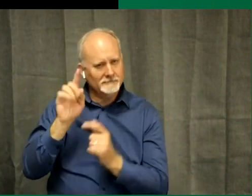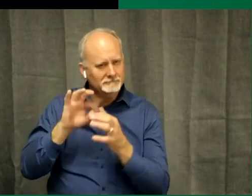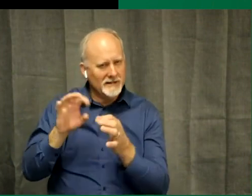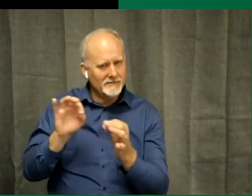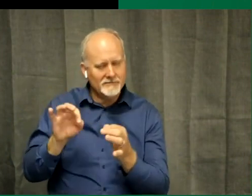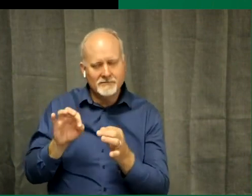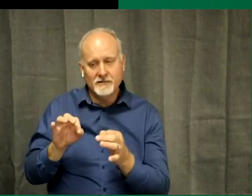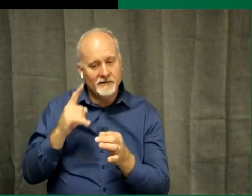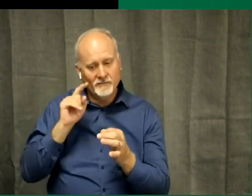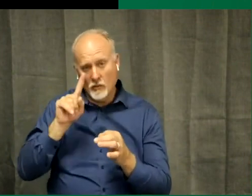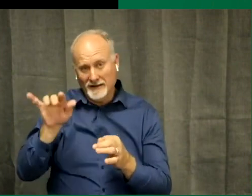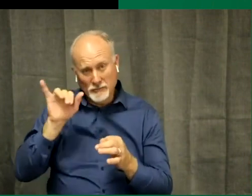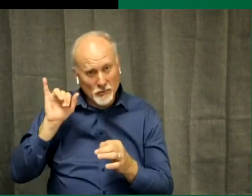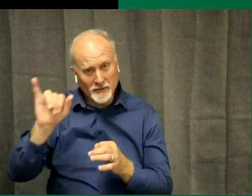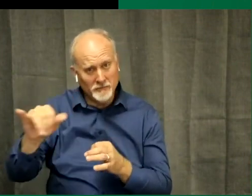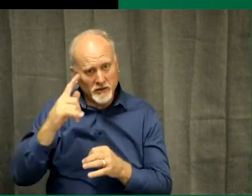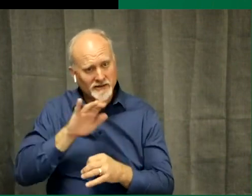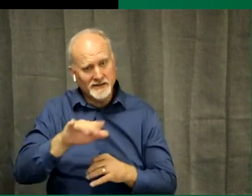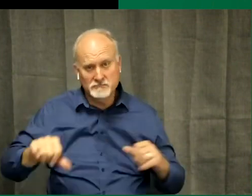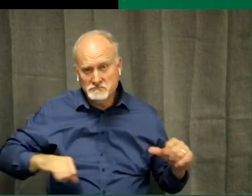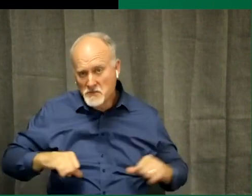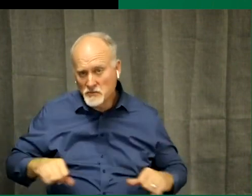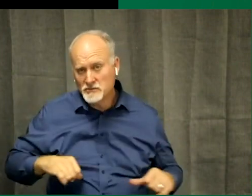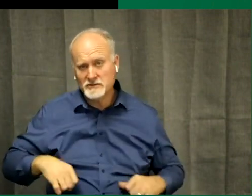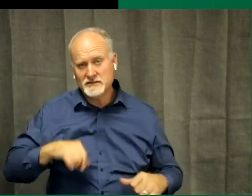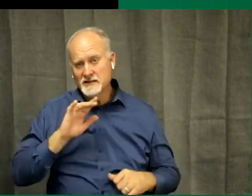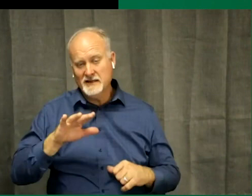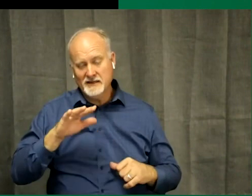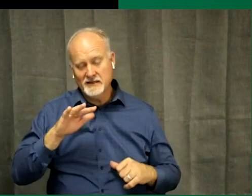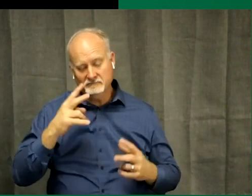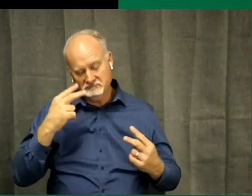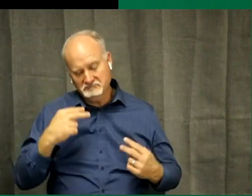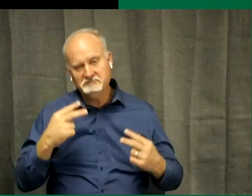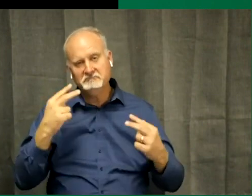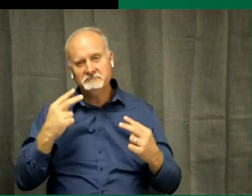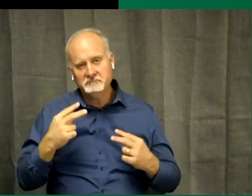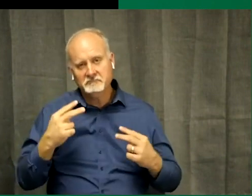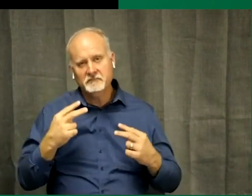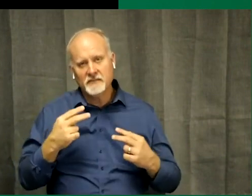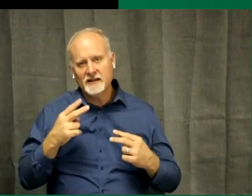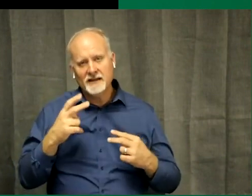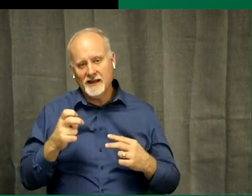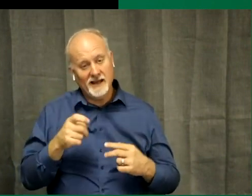of eternity because of his boastfulness and his conceit was was sort of damned to roll a stone up